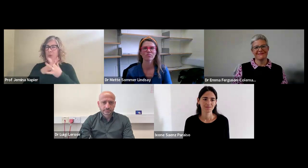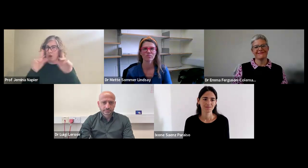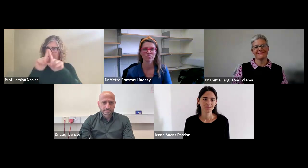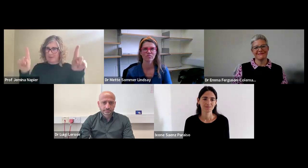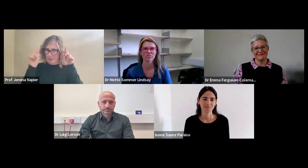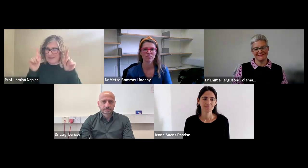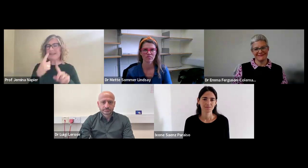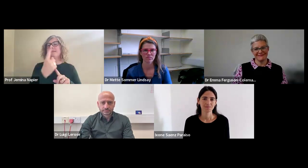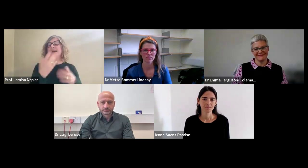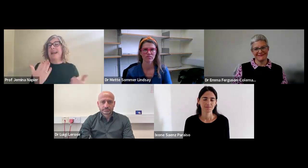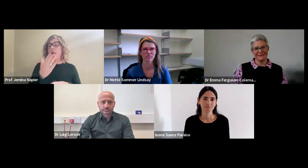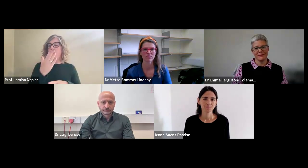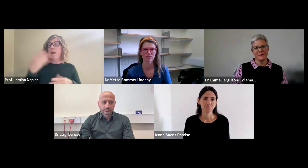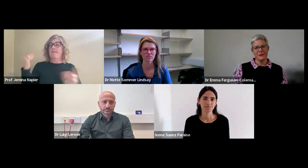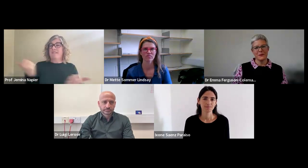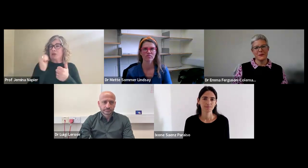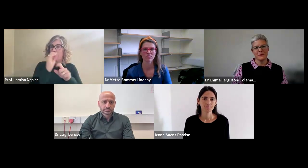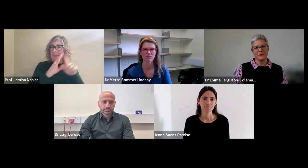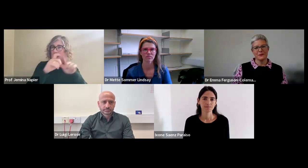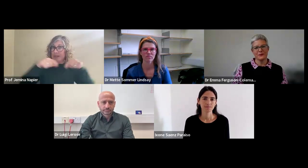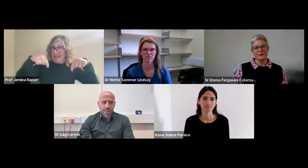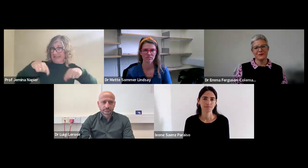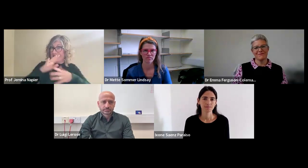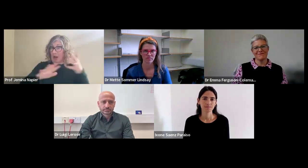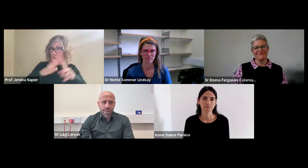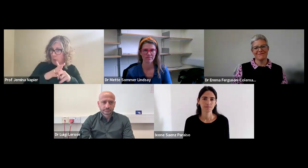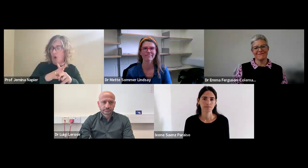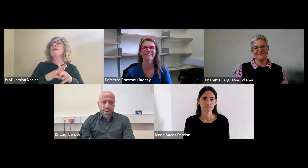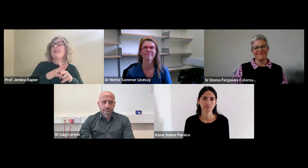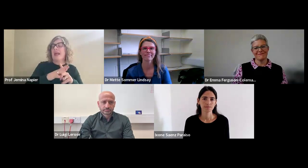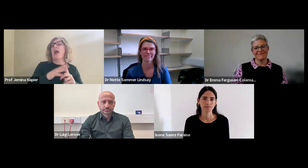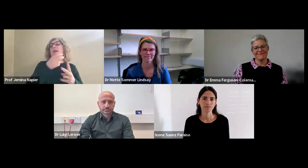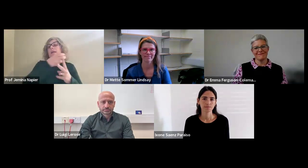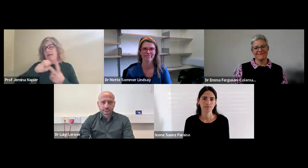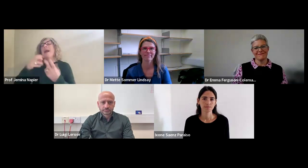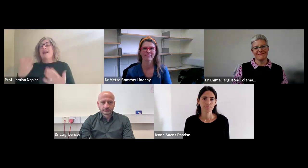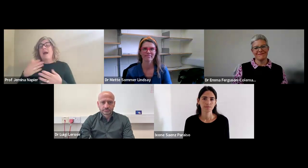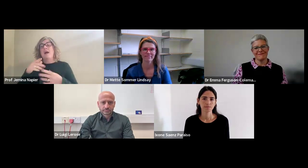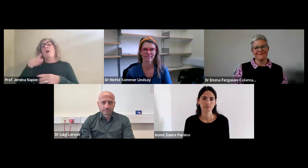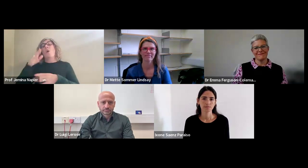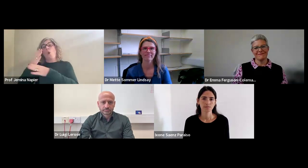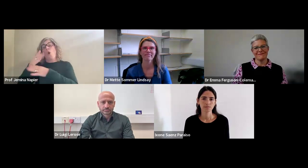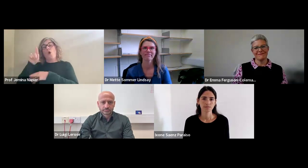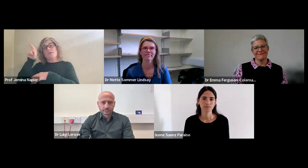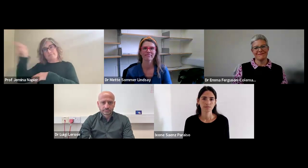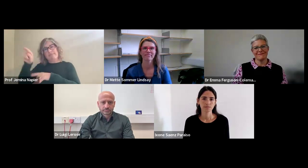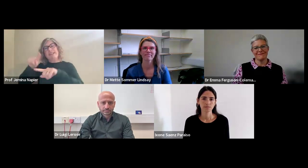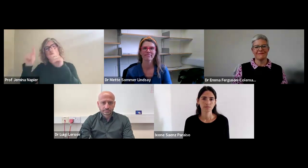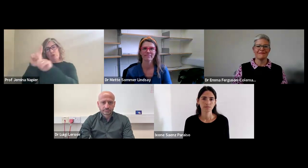worked together here at Heriot-Watt University. She finished her PhD at Heriot-Watt and is now